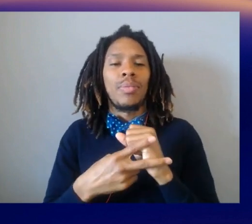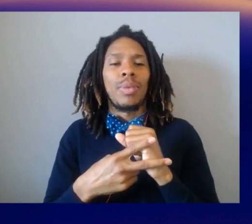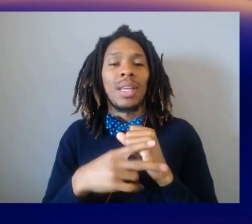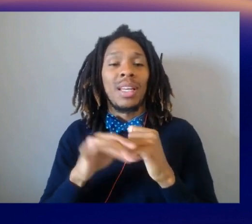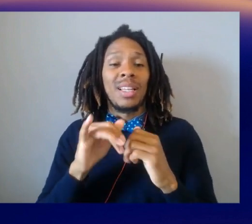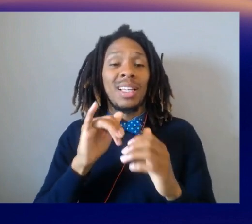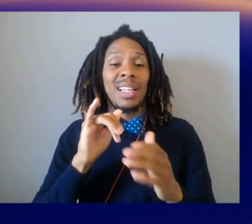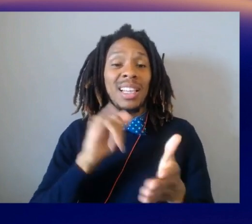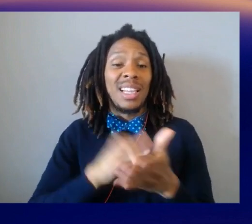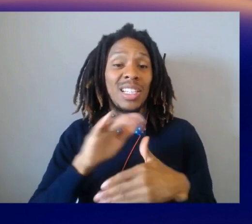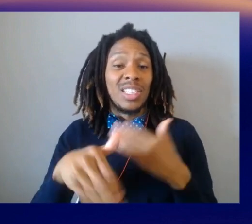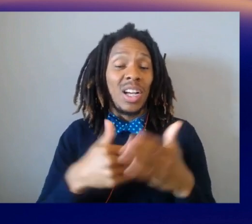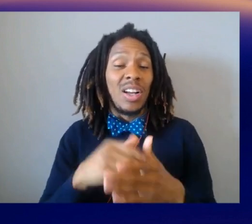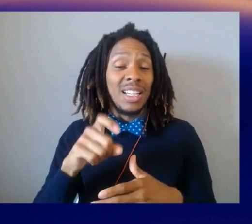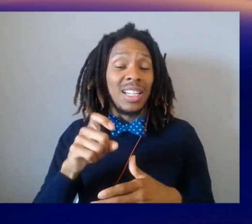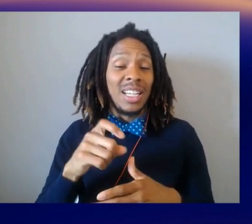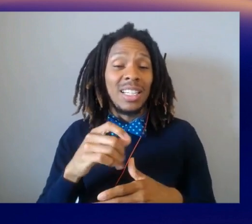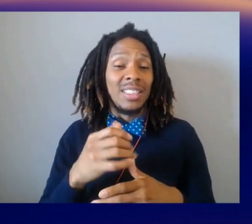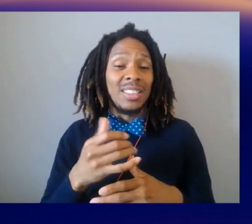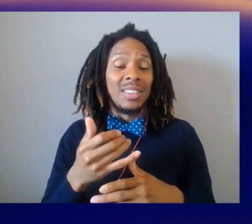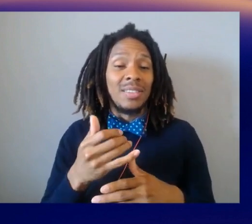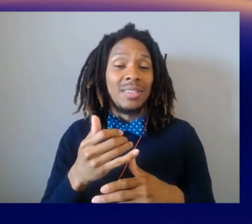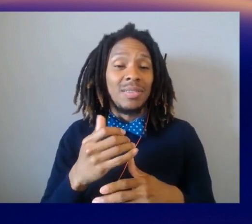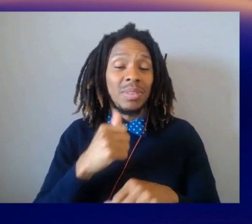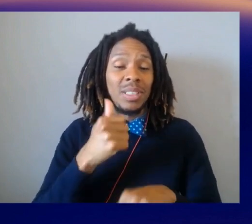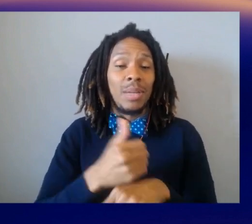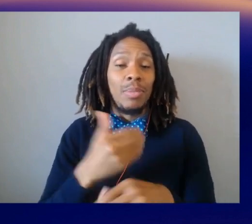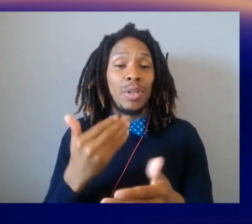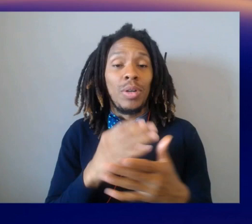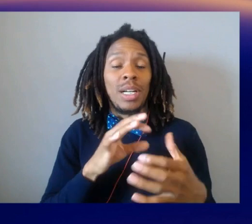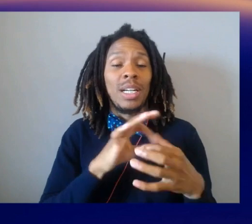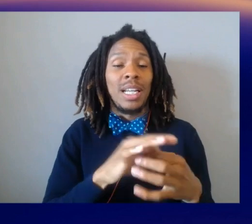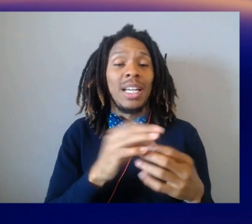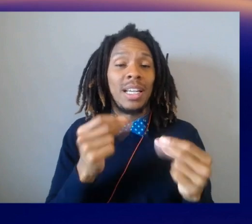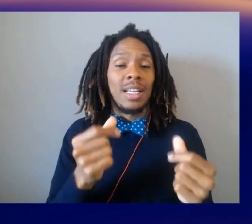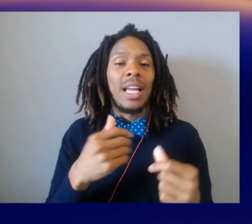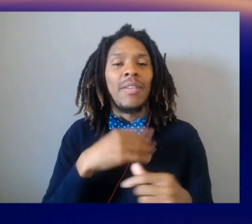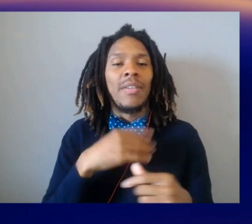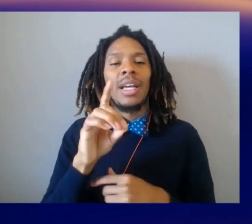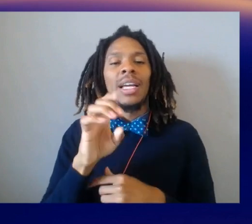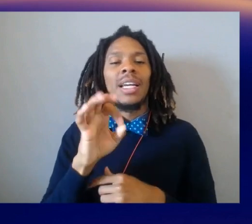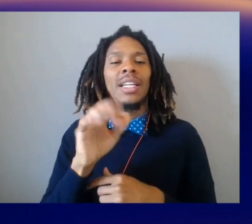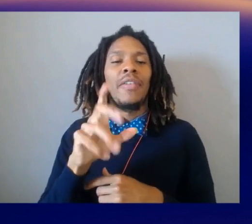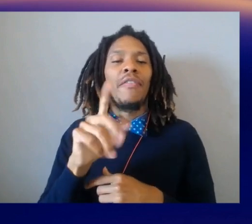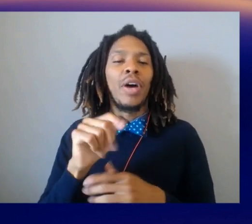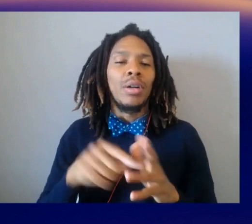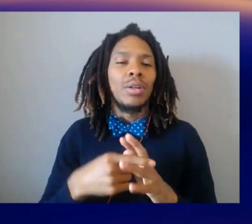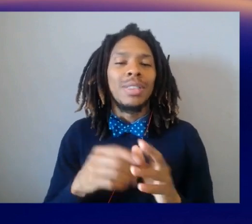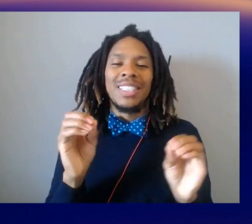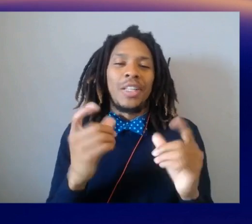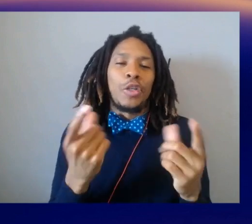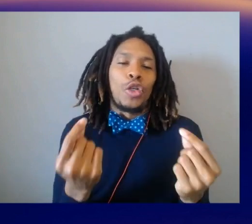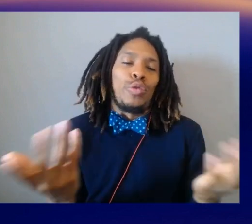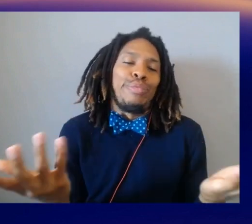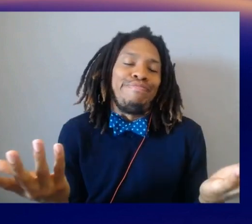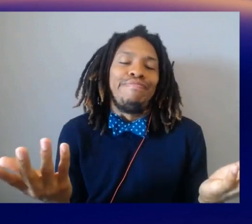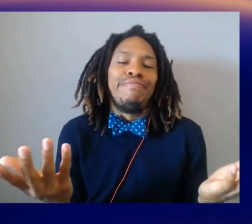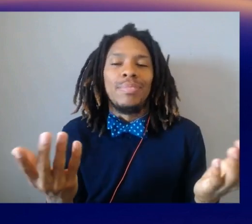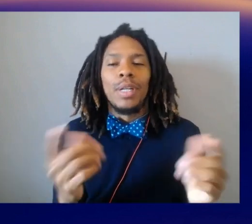up a new Amazon connect instance. Now that instance has the default. It's kind of a not much you can do, but where it's starting.